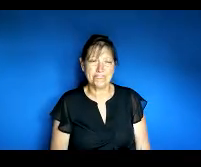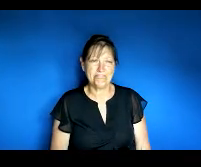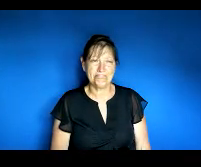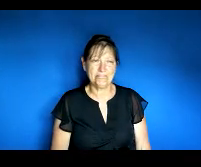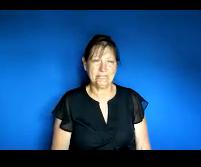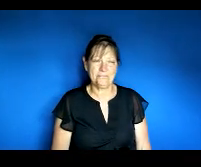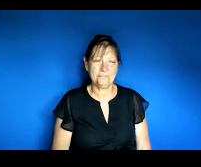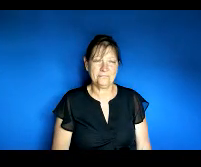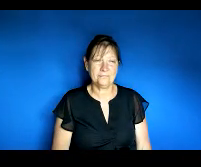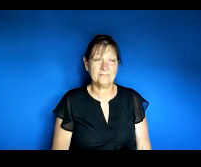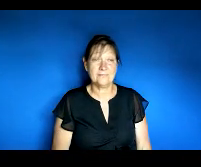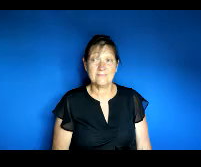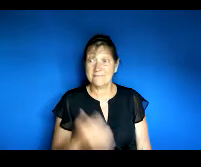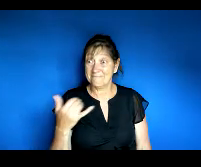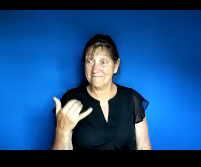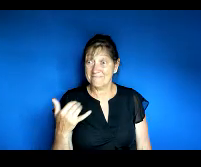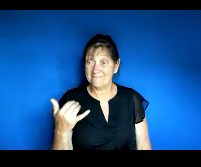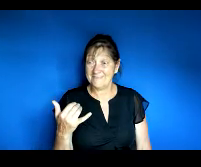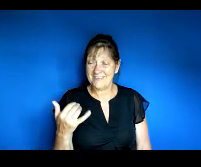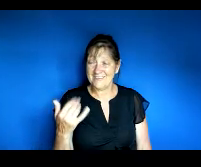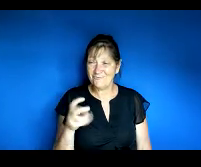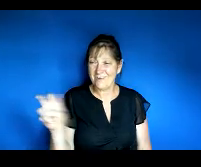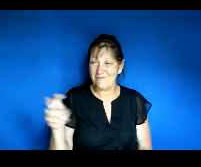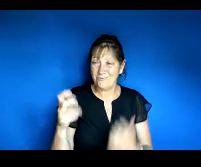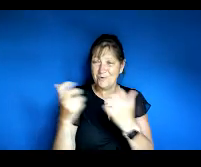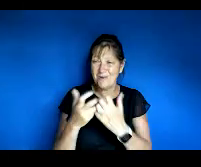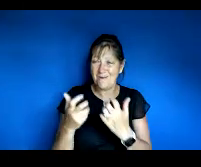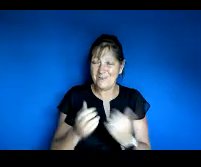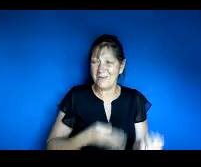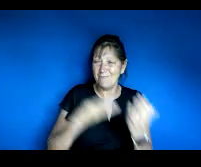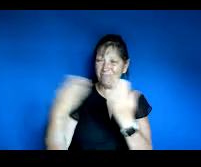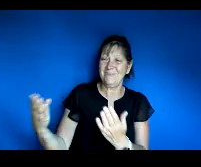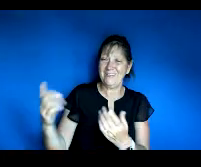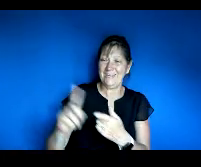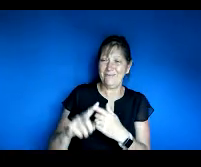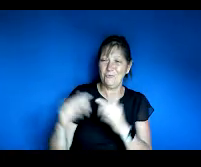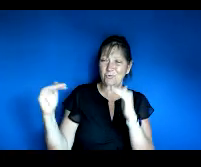And at this point, as we transition to accommodations, I'm gonna toss it over to my colleague, Aaron Masi,